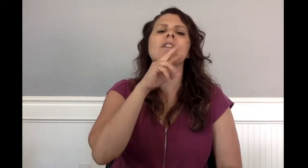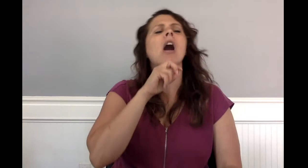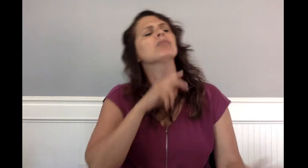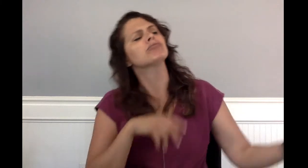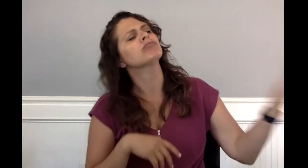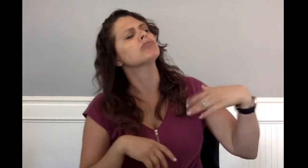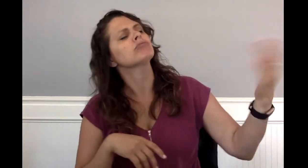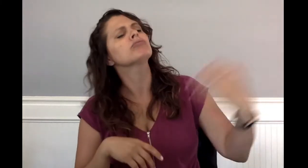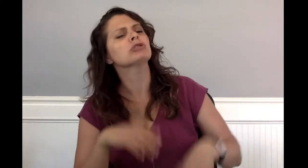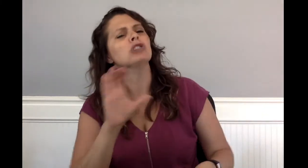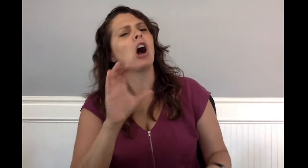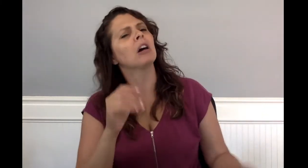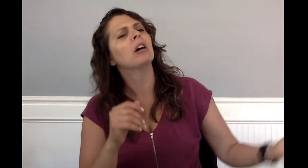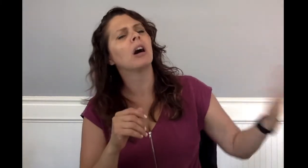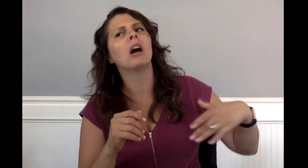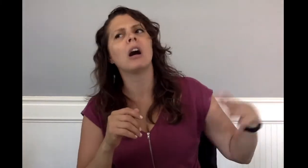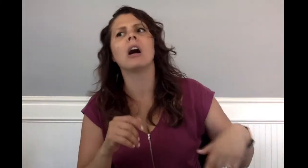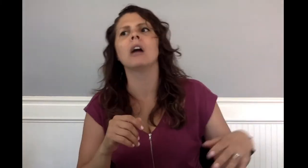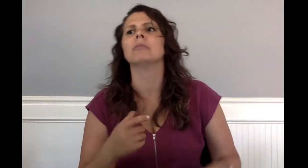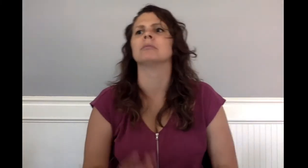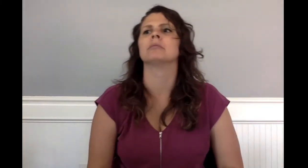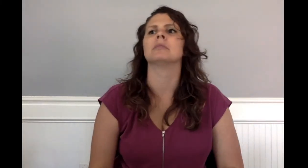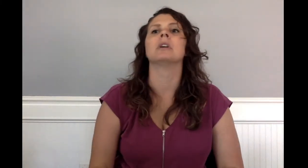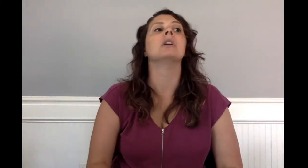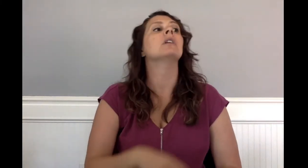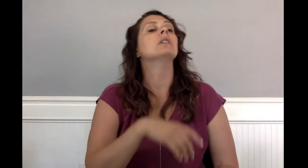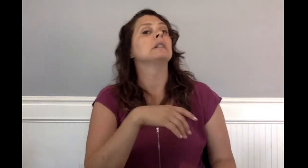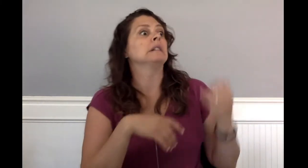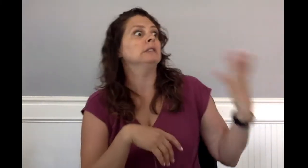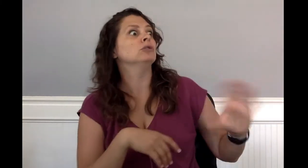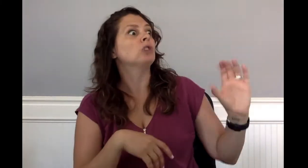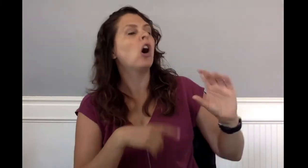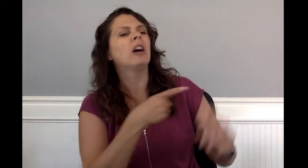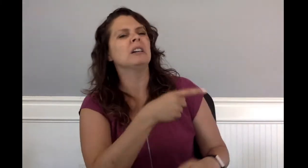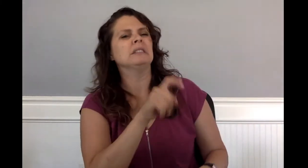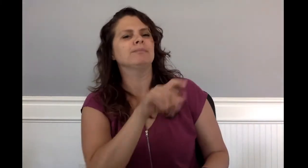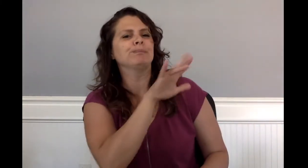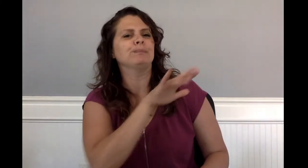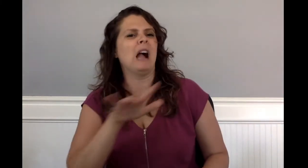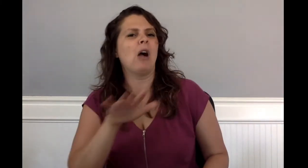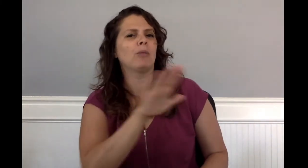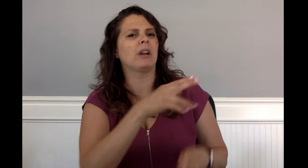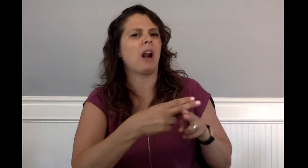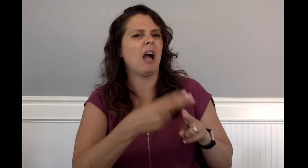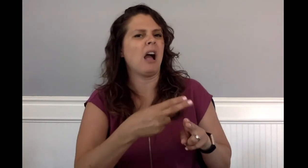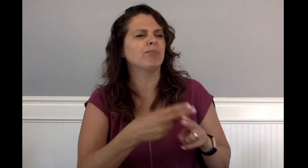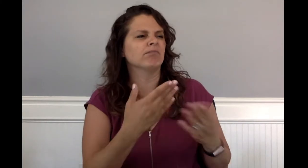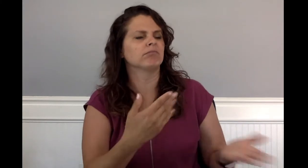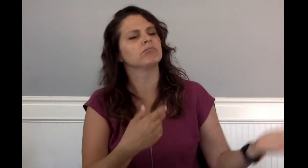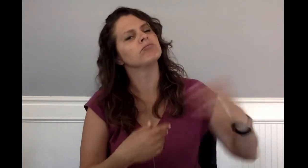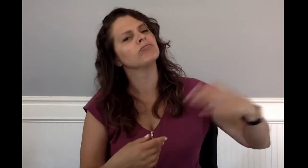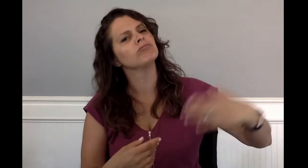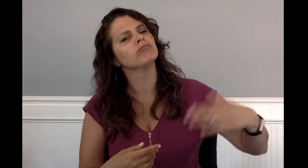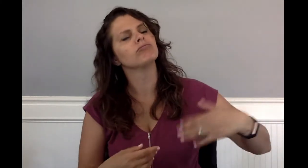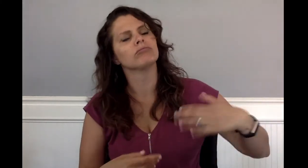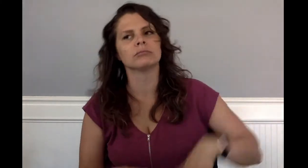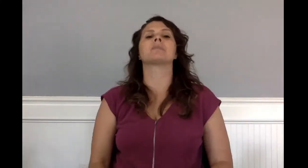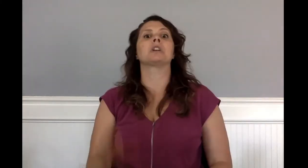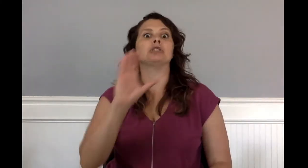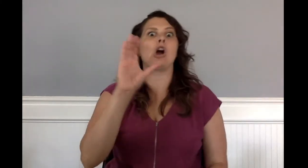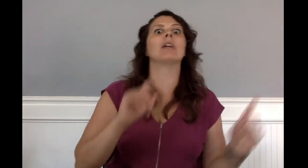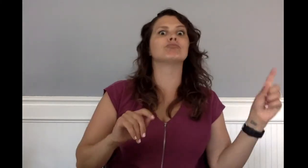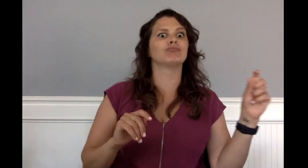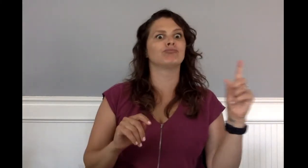Frog motioned for Charlie to come over. She gestured for Charlie to fingerspell his name.